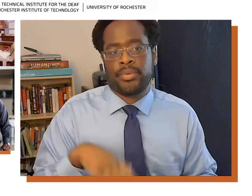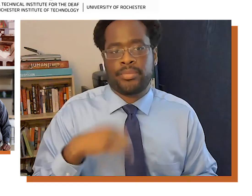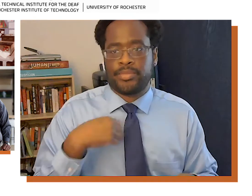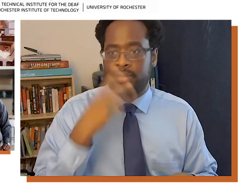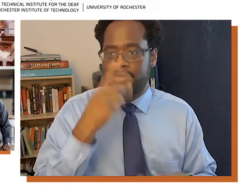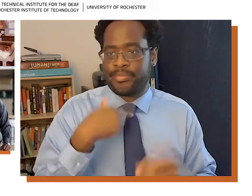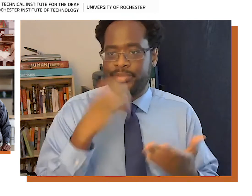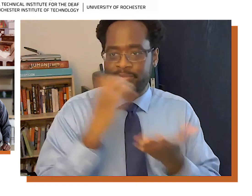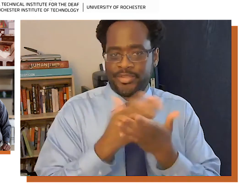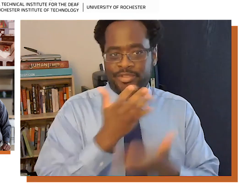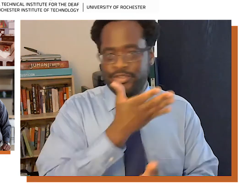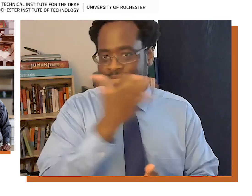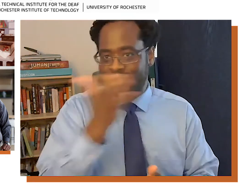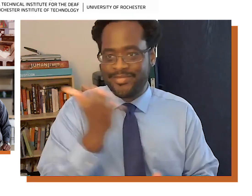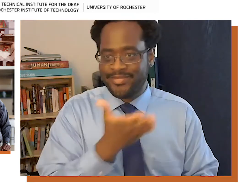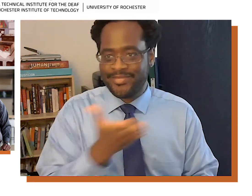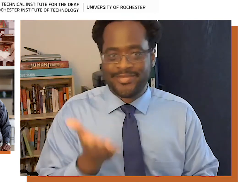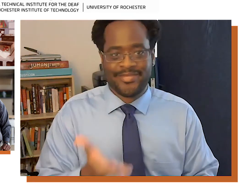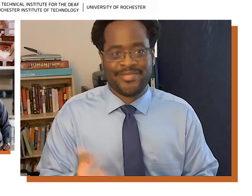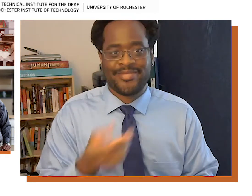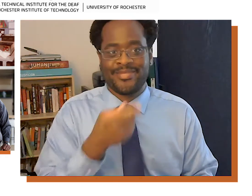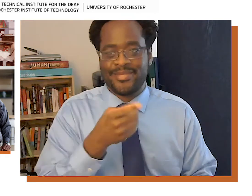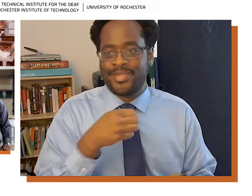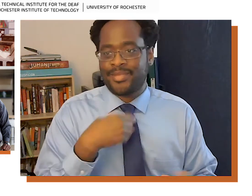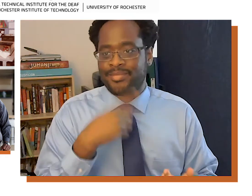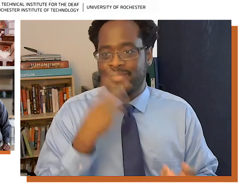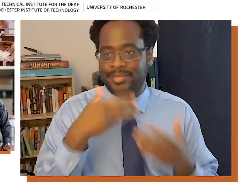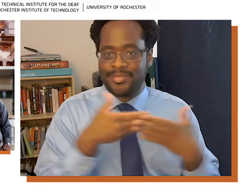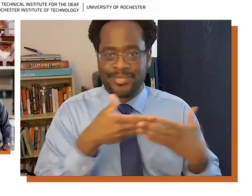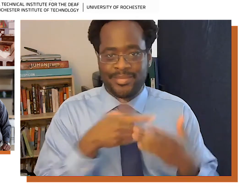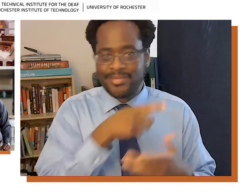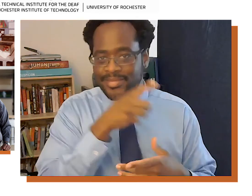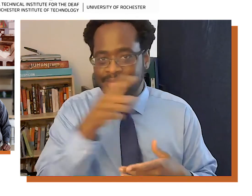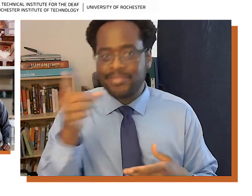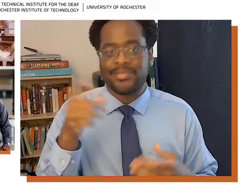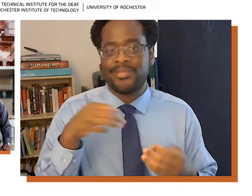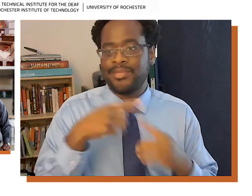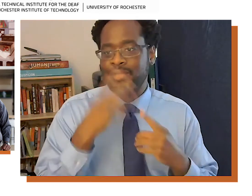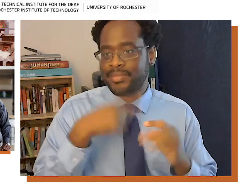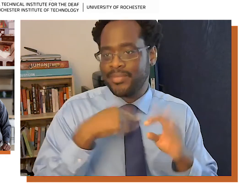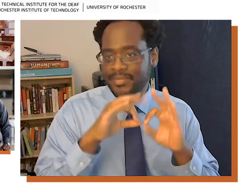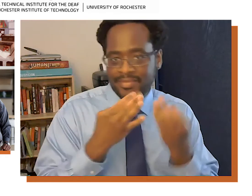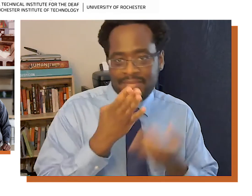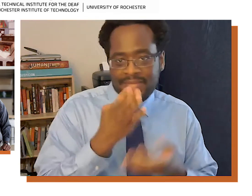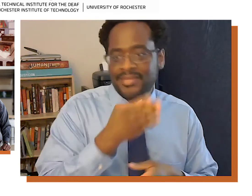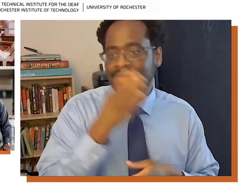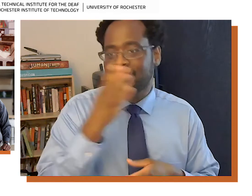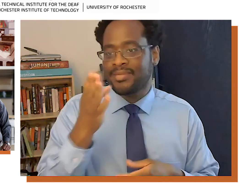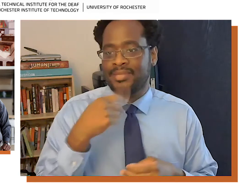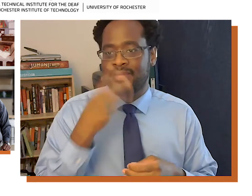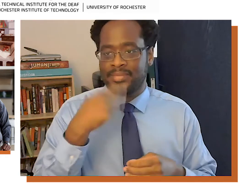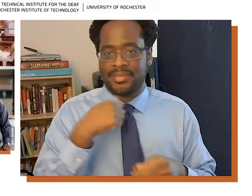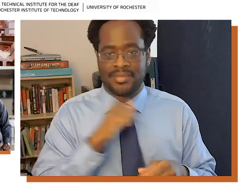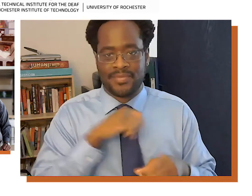You can see several pictures I have here on the first slide from being a baby, and then you see some of my family.